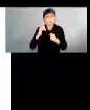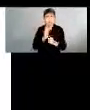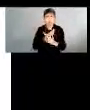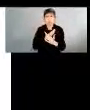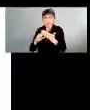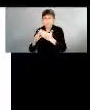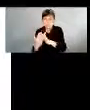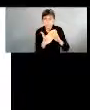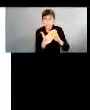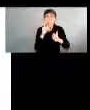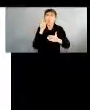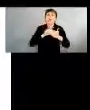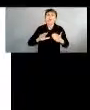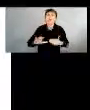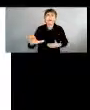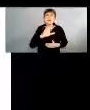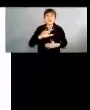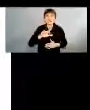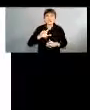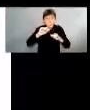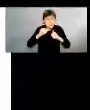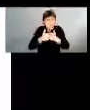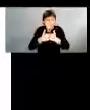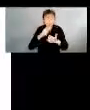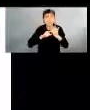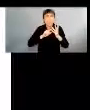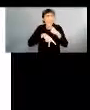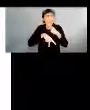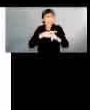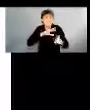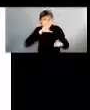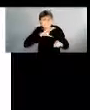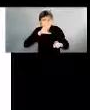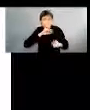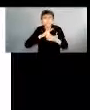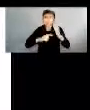that exist, and creating more entry points for access, and working with applicants in